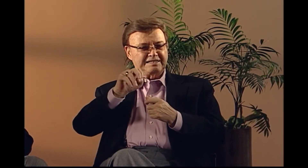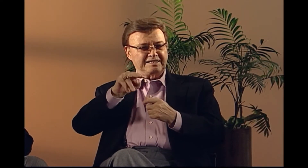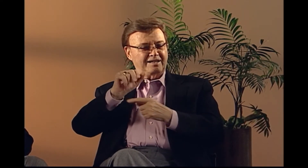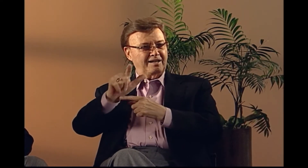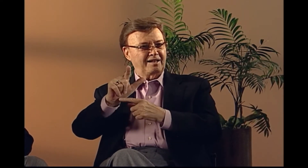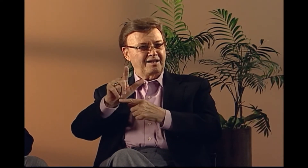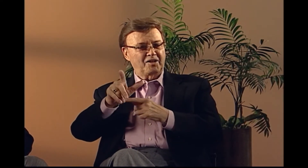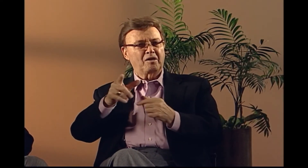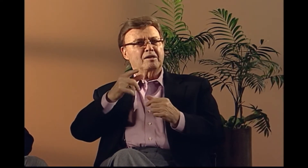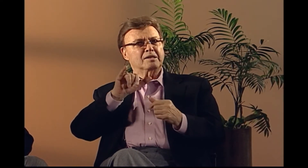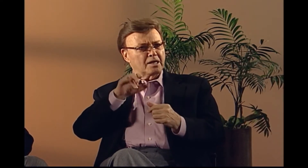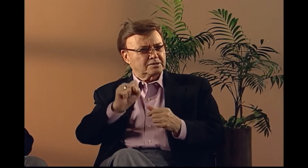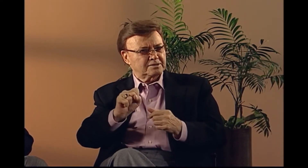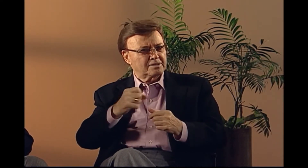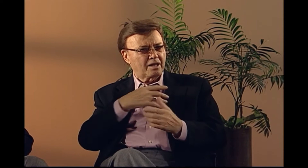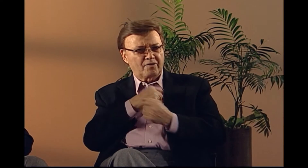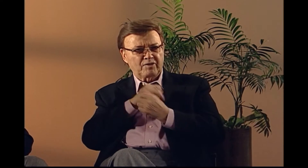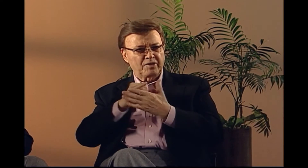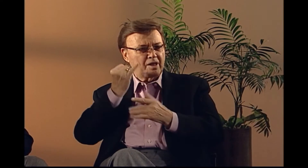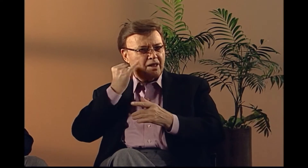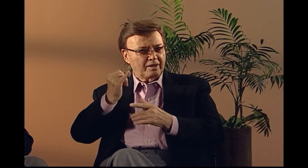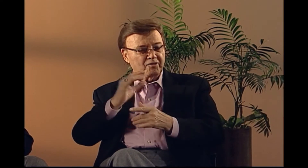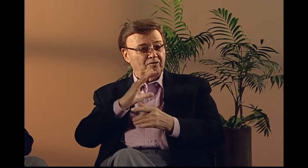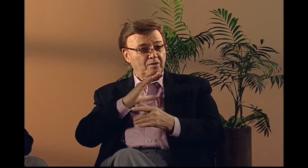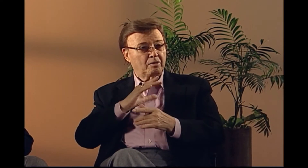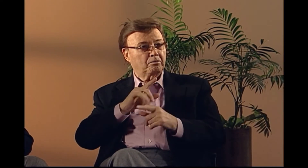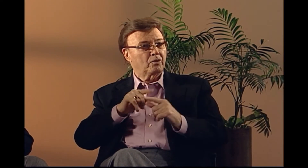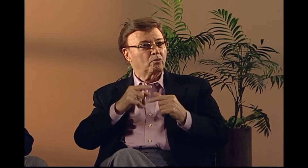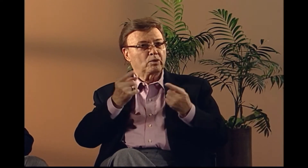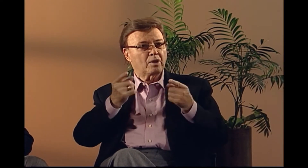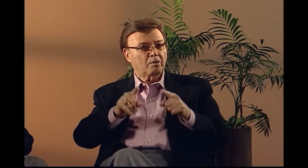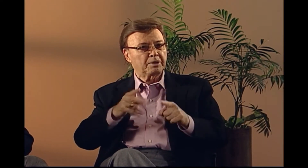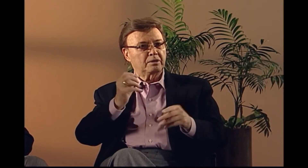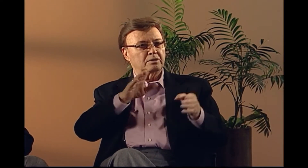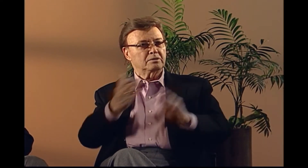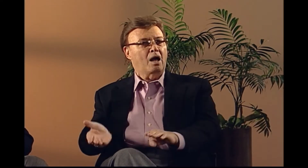about the 100th anniversary, the centennial of NAD, and he said, "Oh, I love that idea."